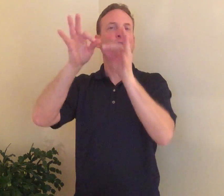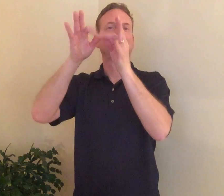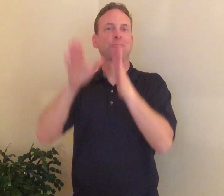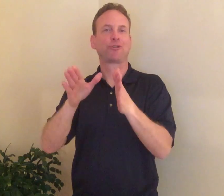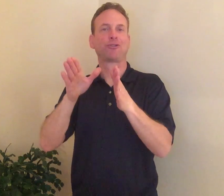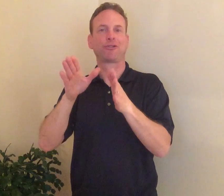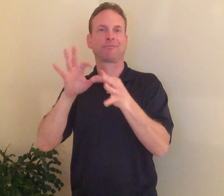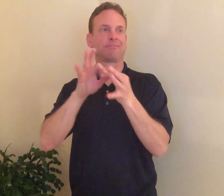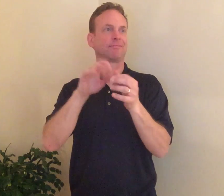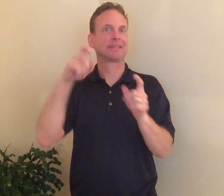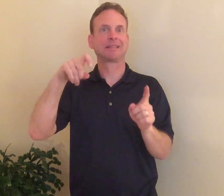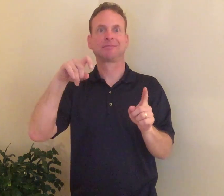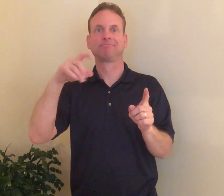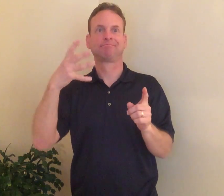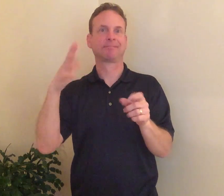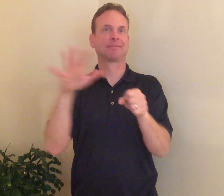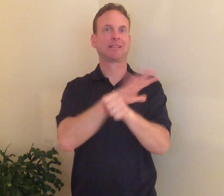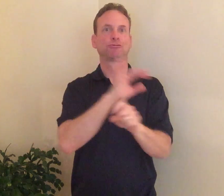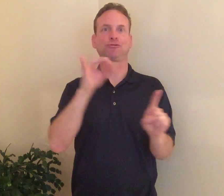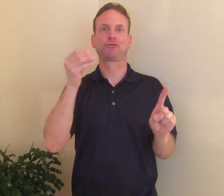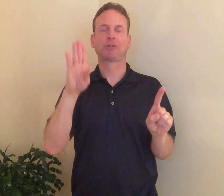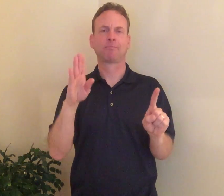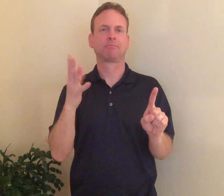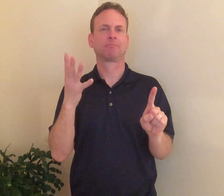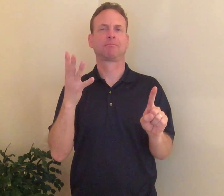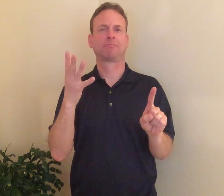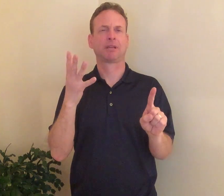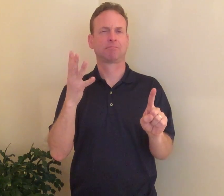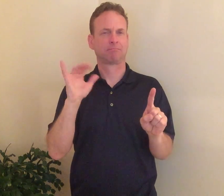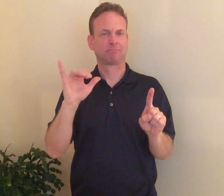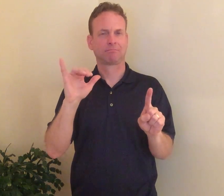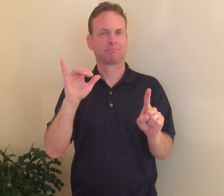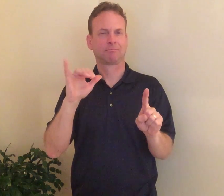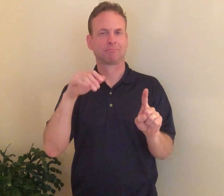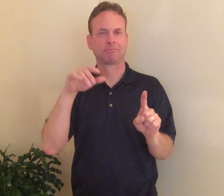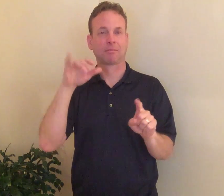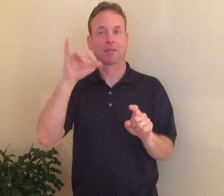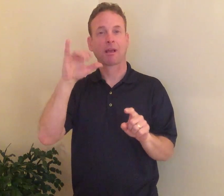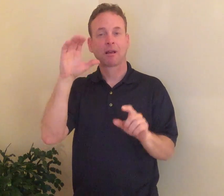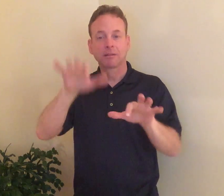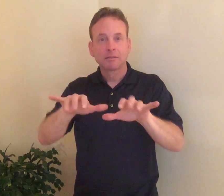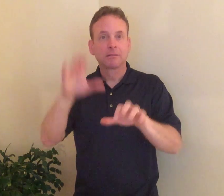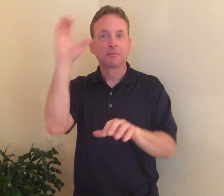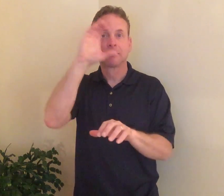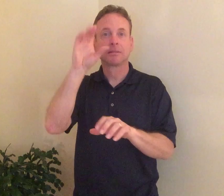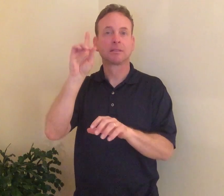job requests. The database search function is too broad,